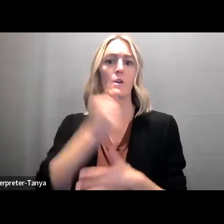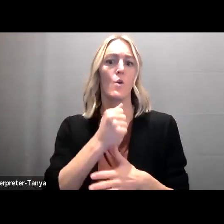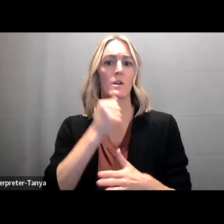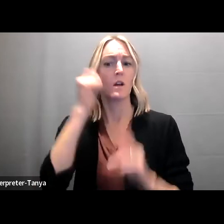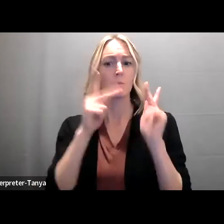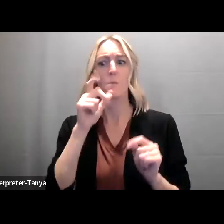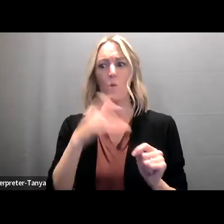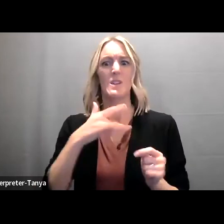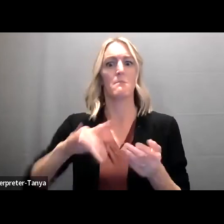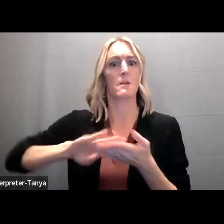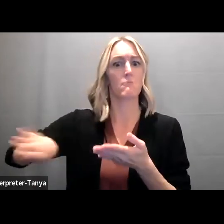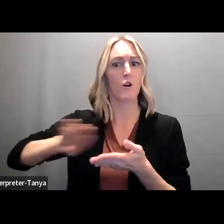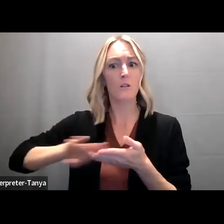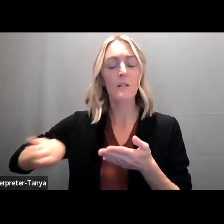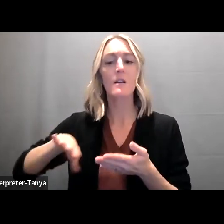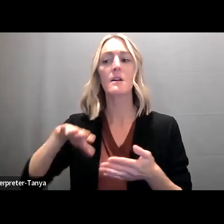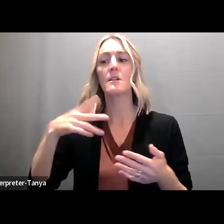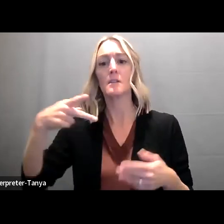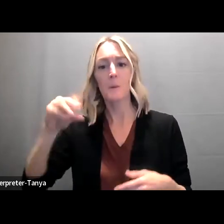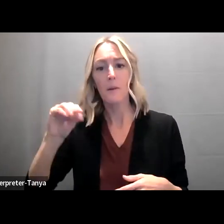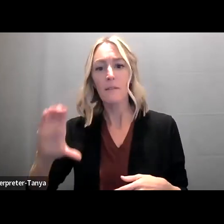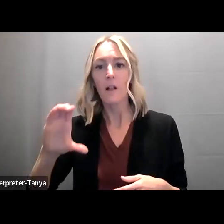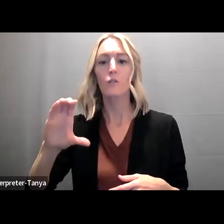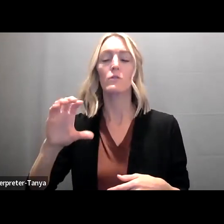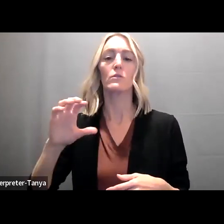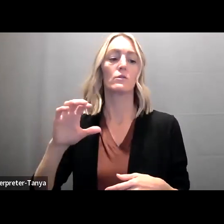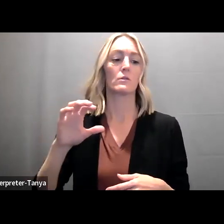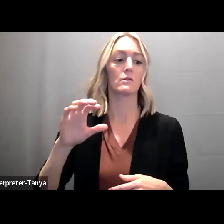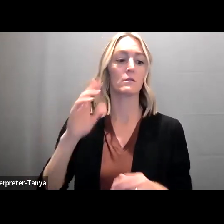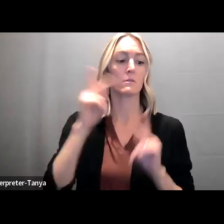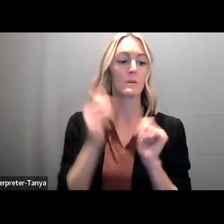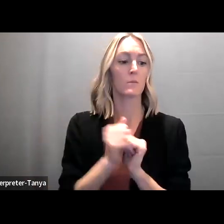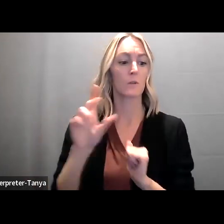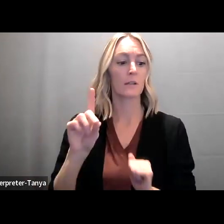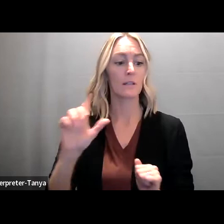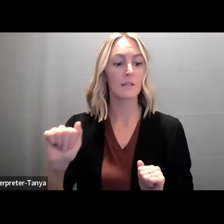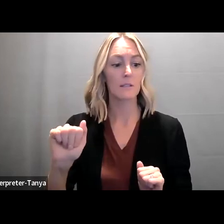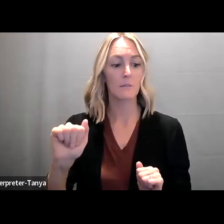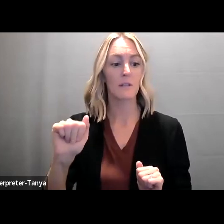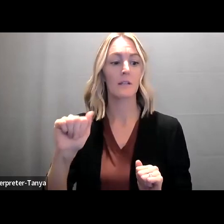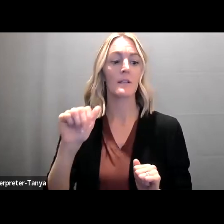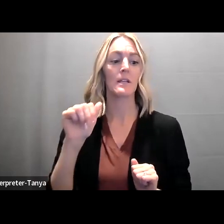and are people of color who with disabilities who are individuals who are part of other